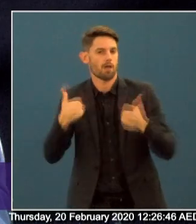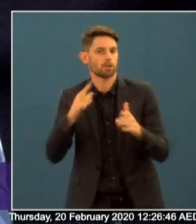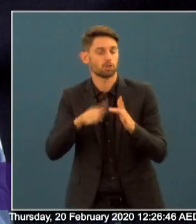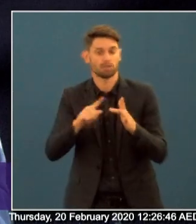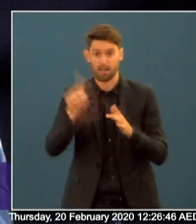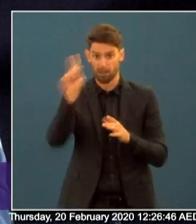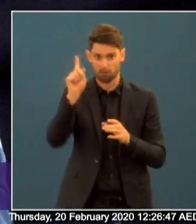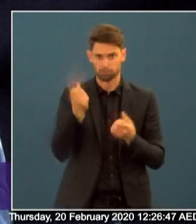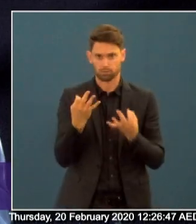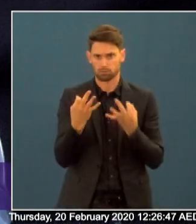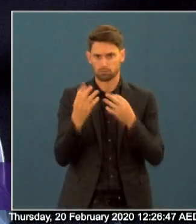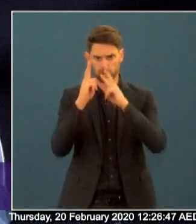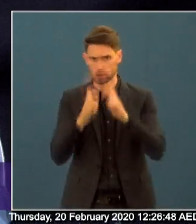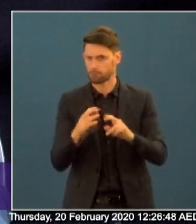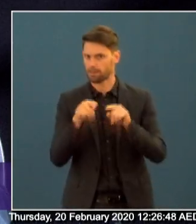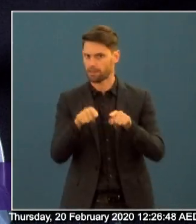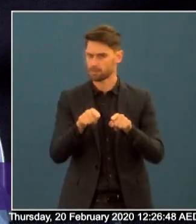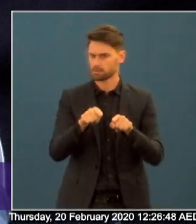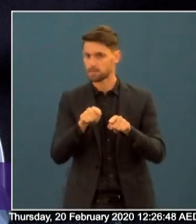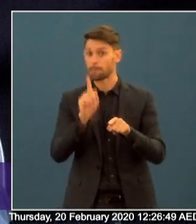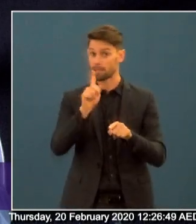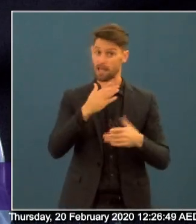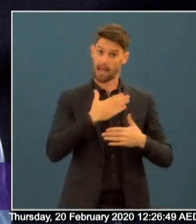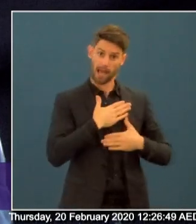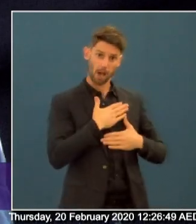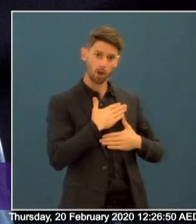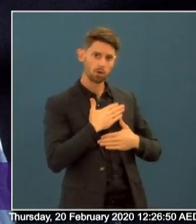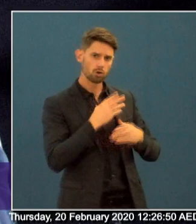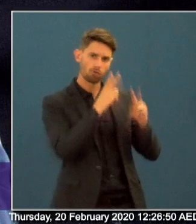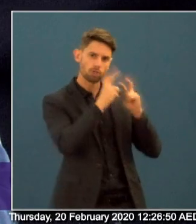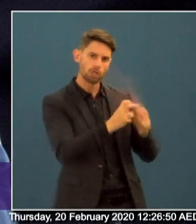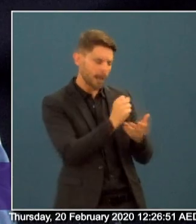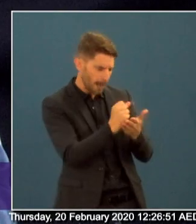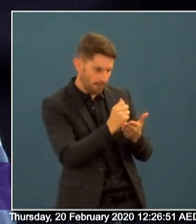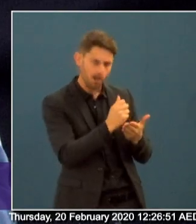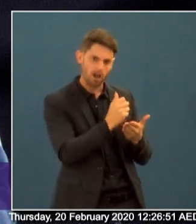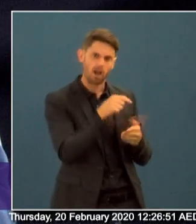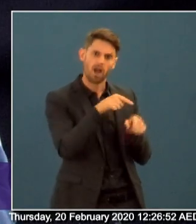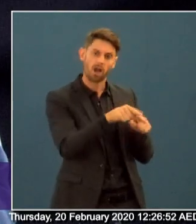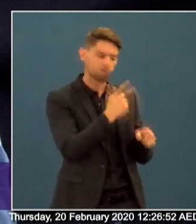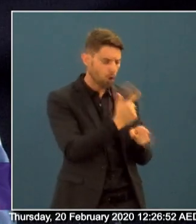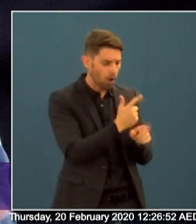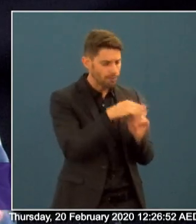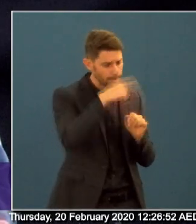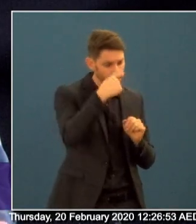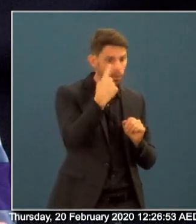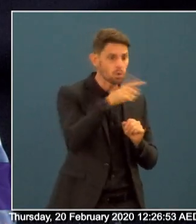I do know that in our own data linkage we have people who have accessed both private and public hospitals,